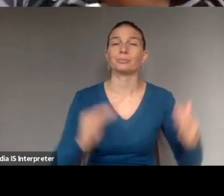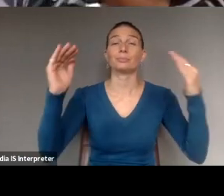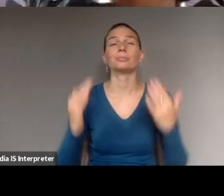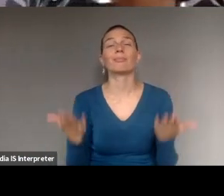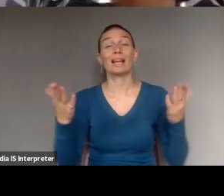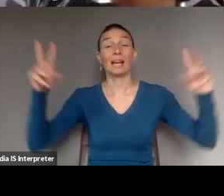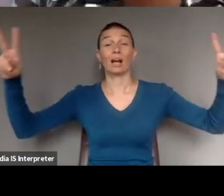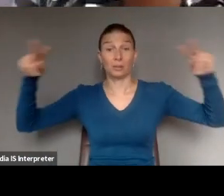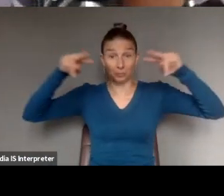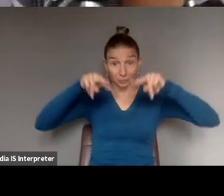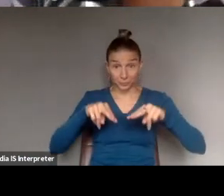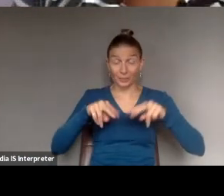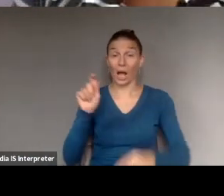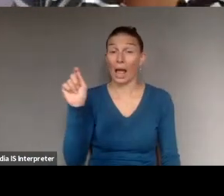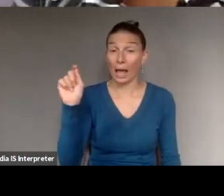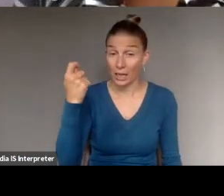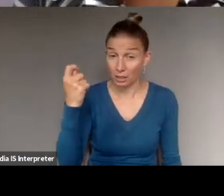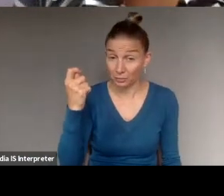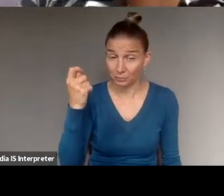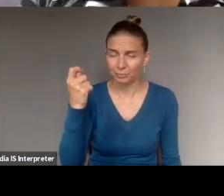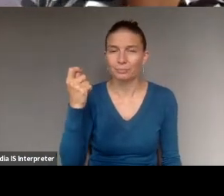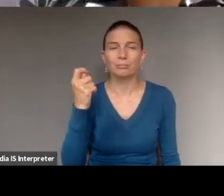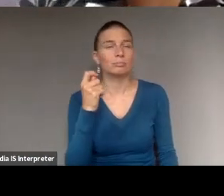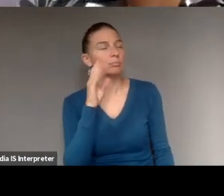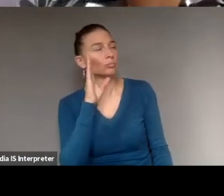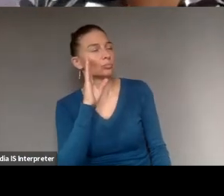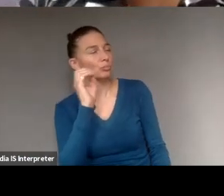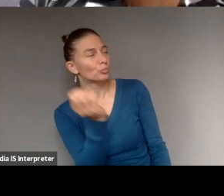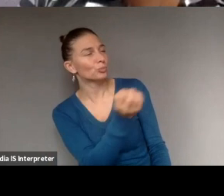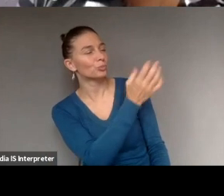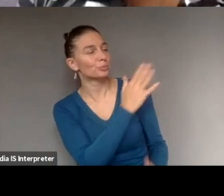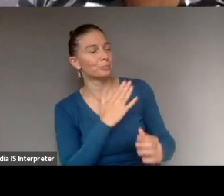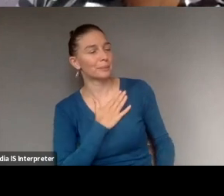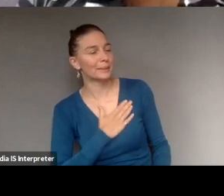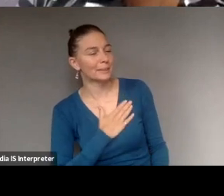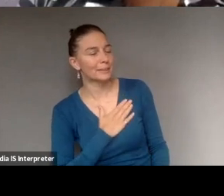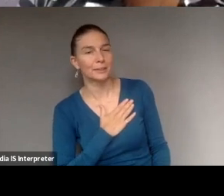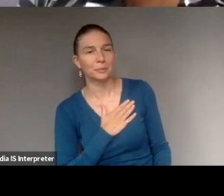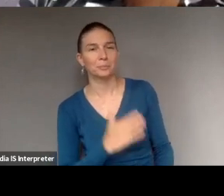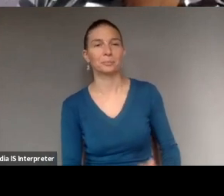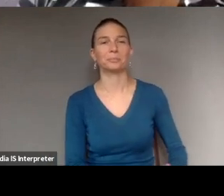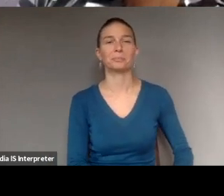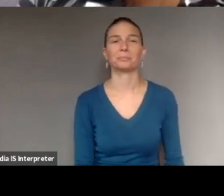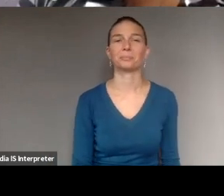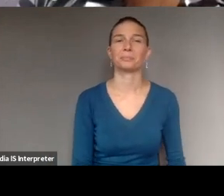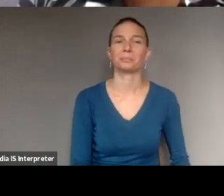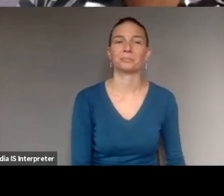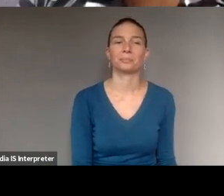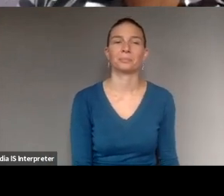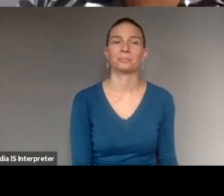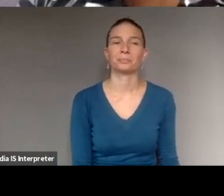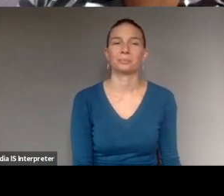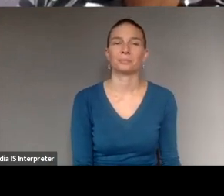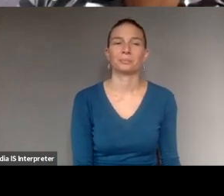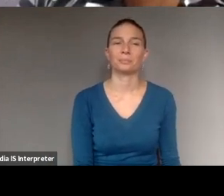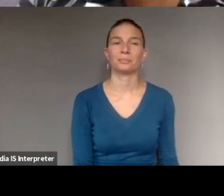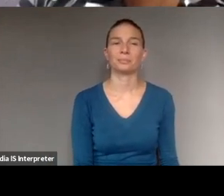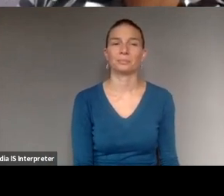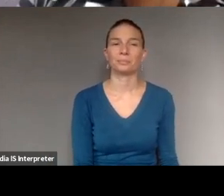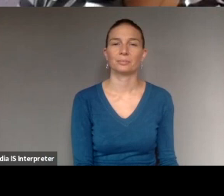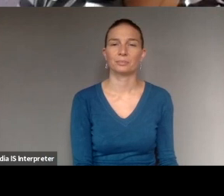Can we change the slide, please?